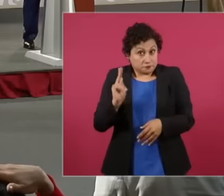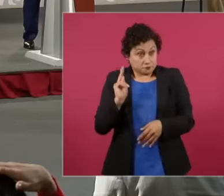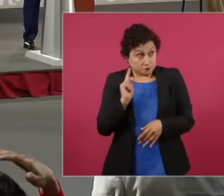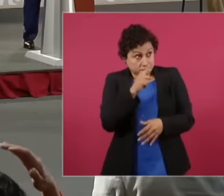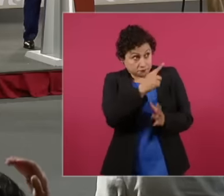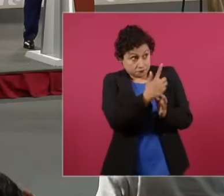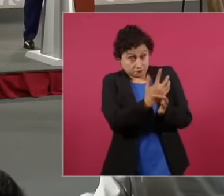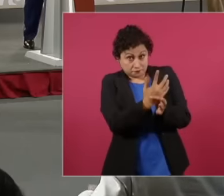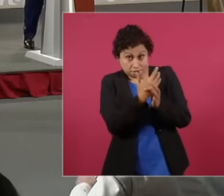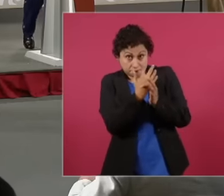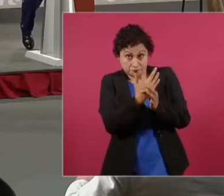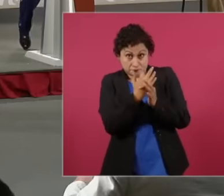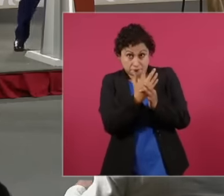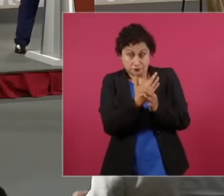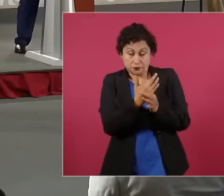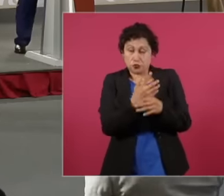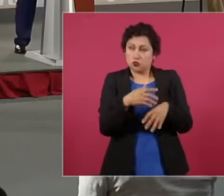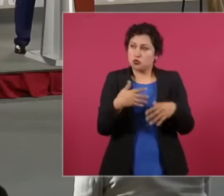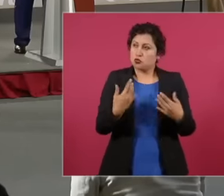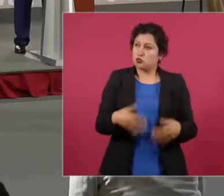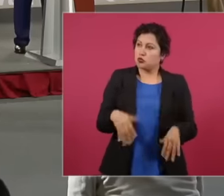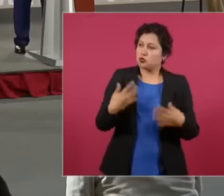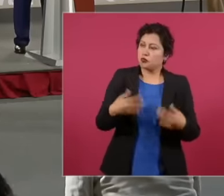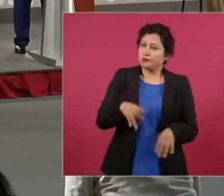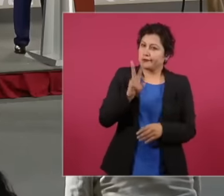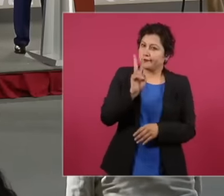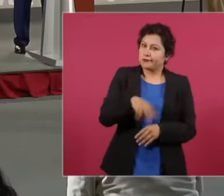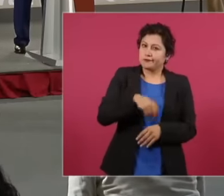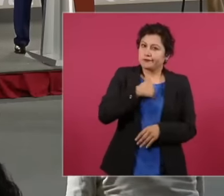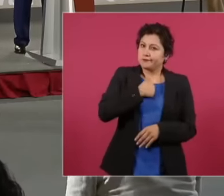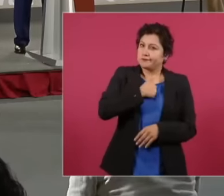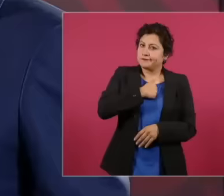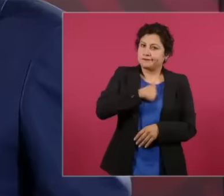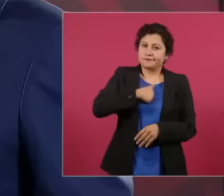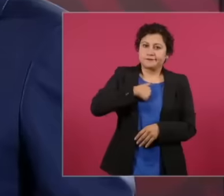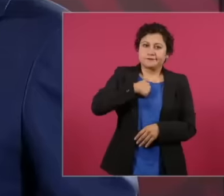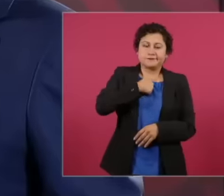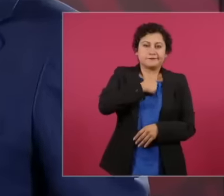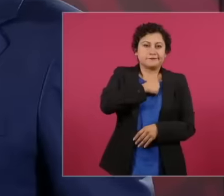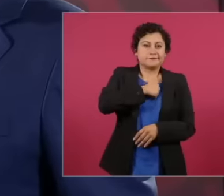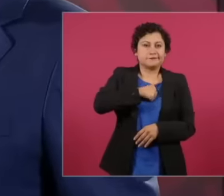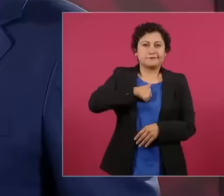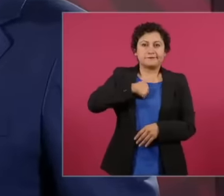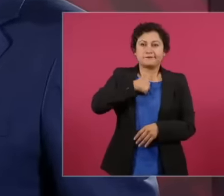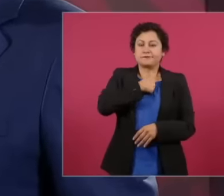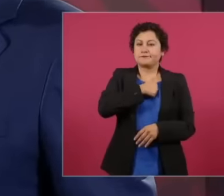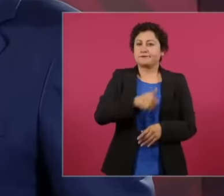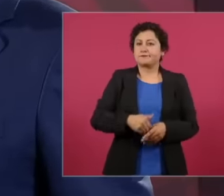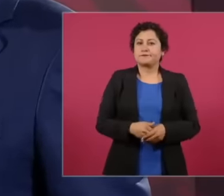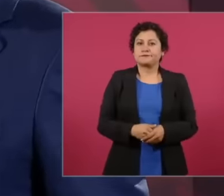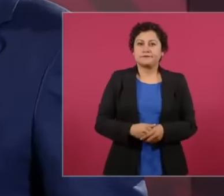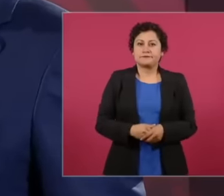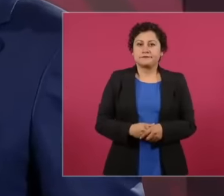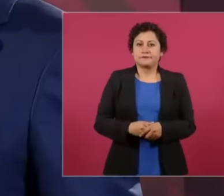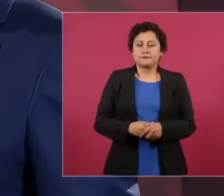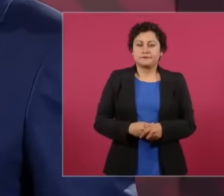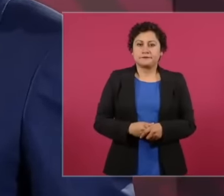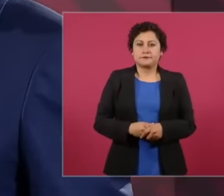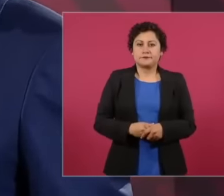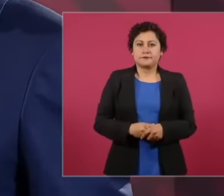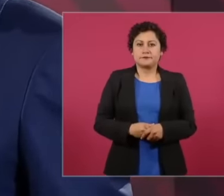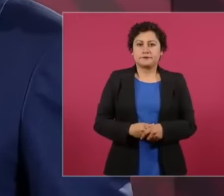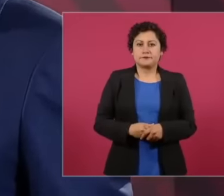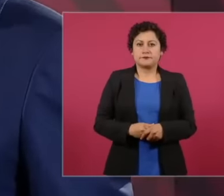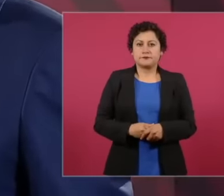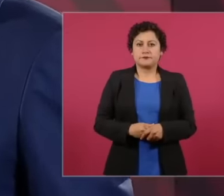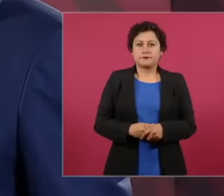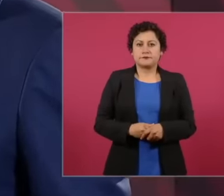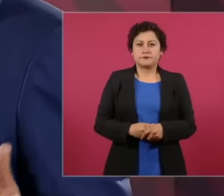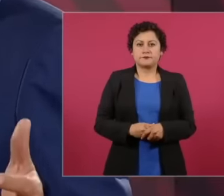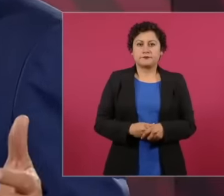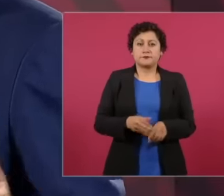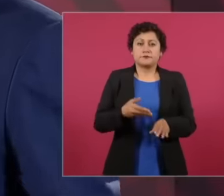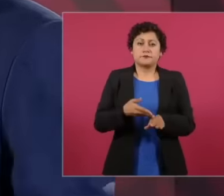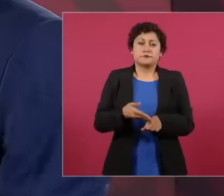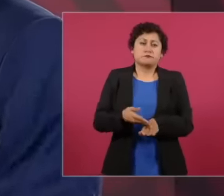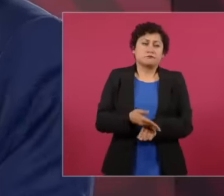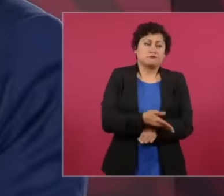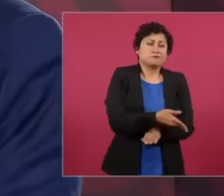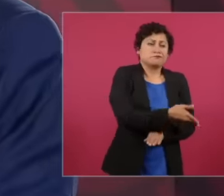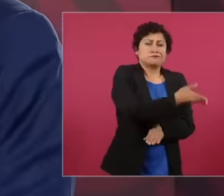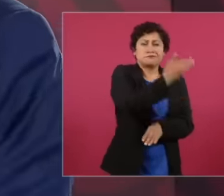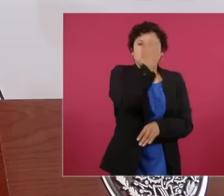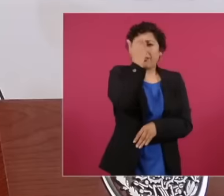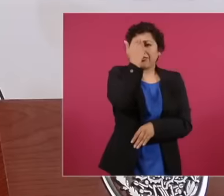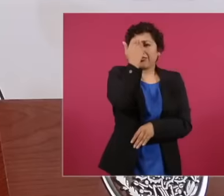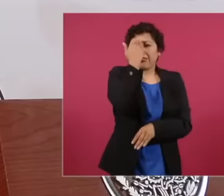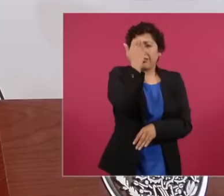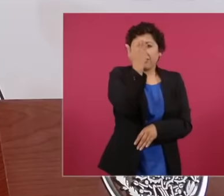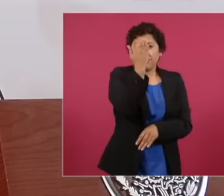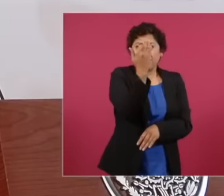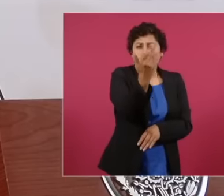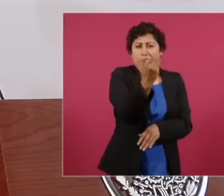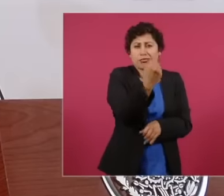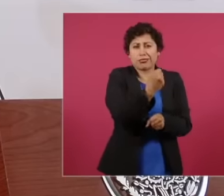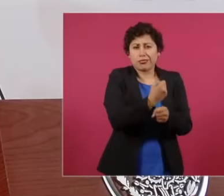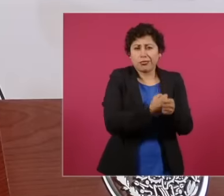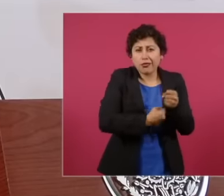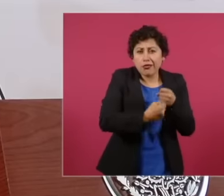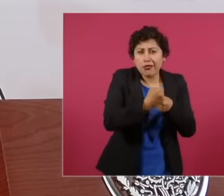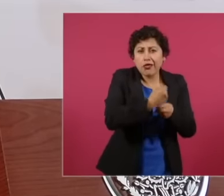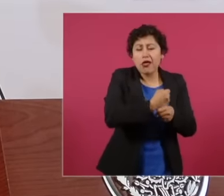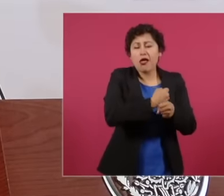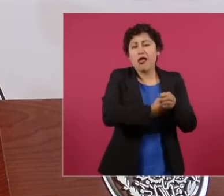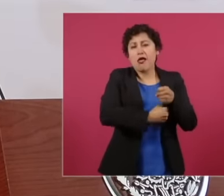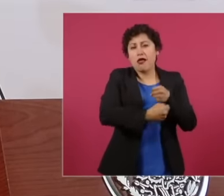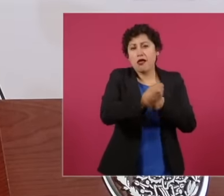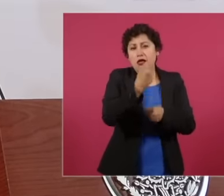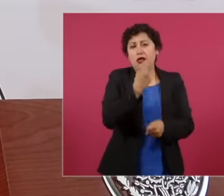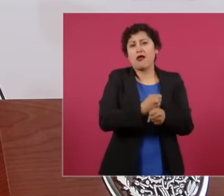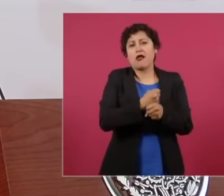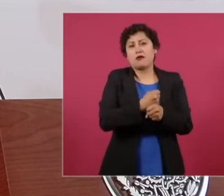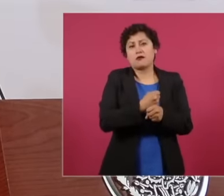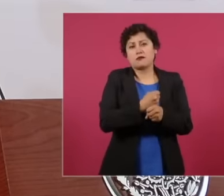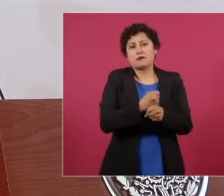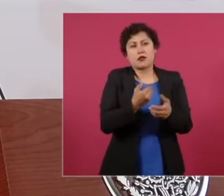regrettable that after so much time they reach those conclusions